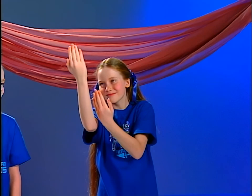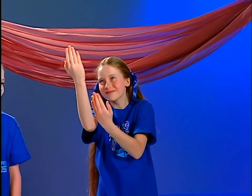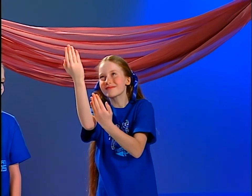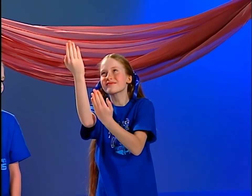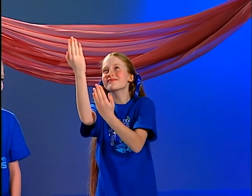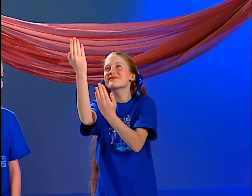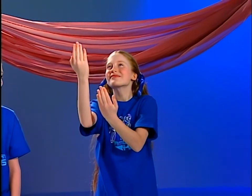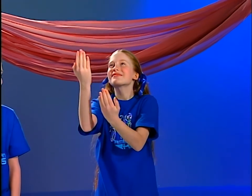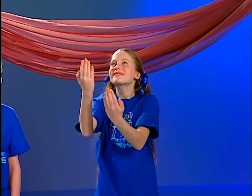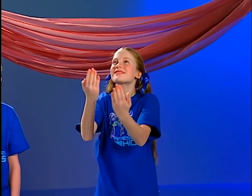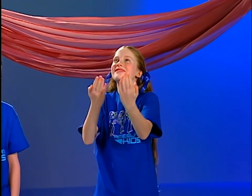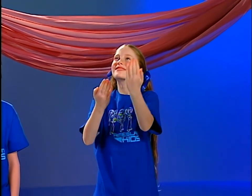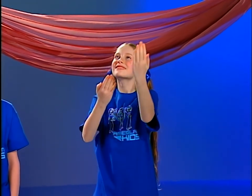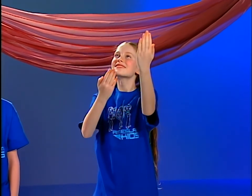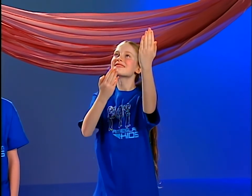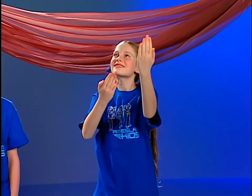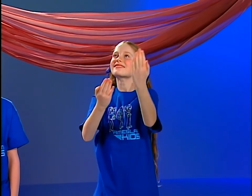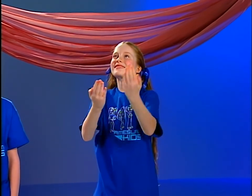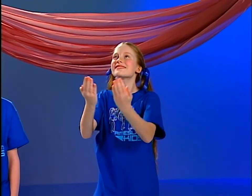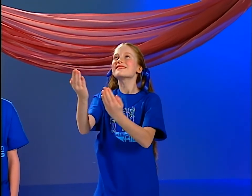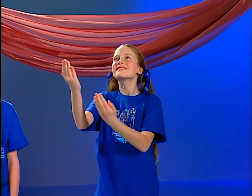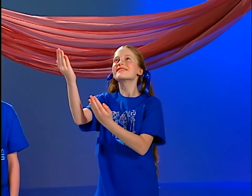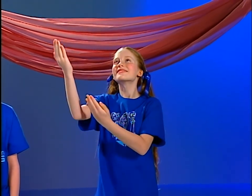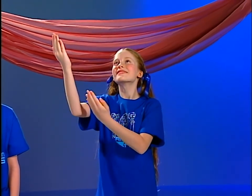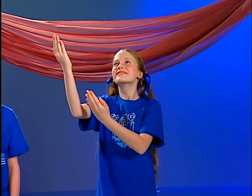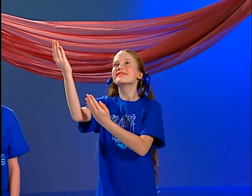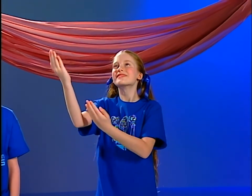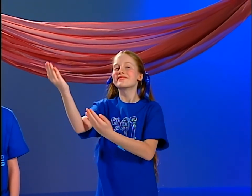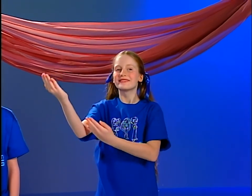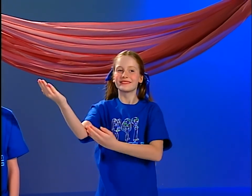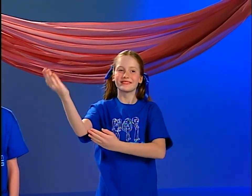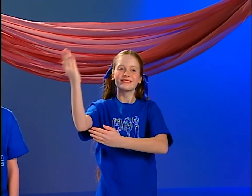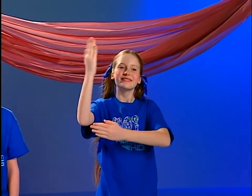SOON THE PHARAOH FOUND OUT THAT ABRAM AND SARAI